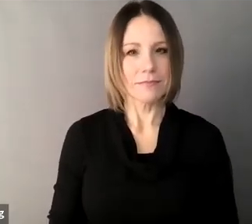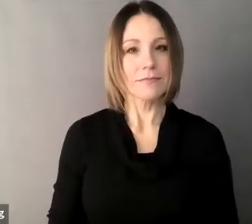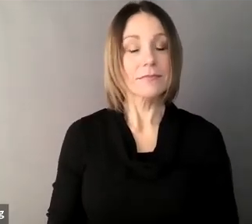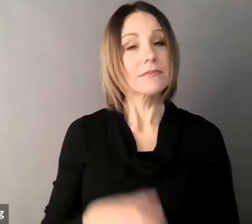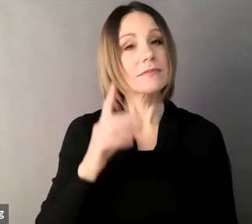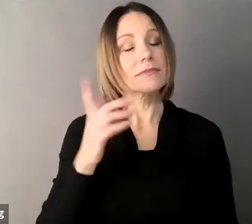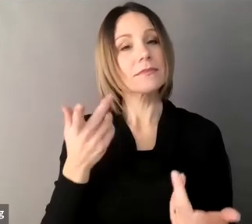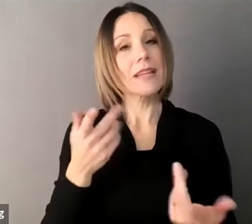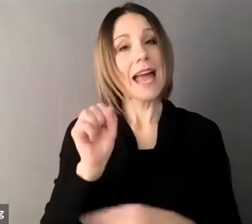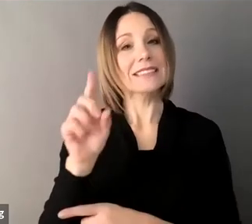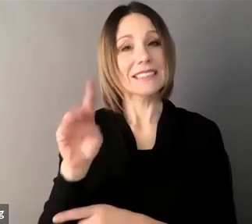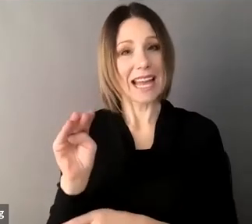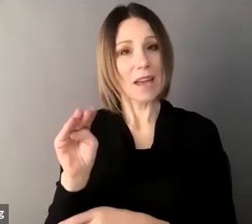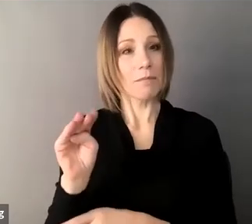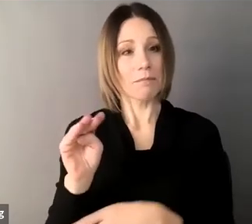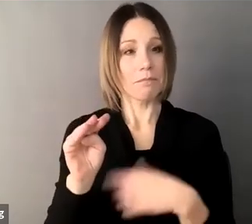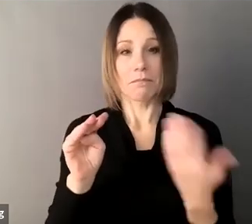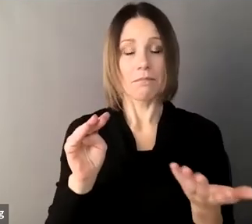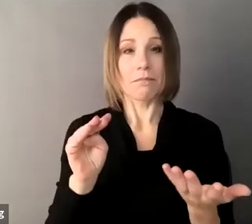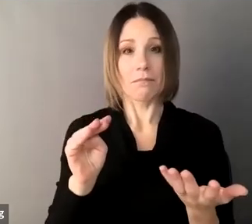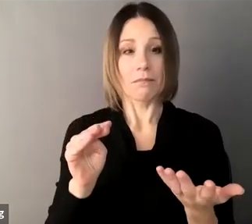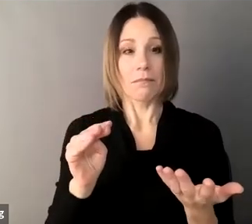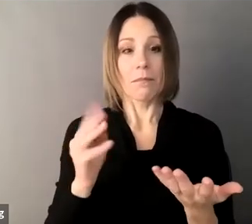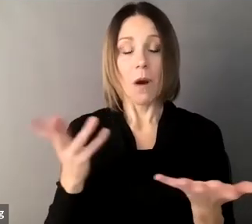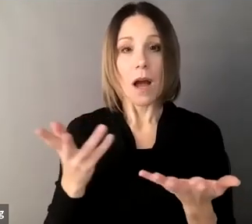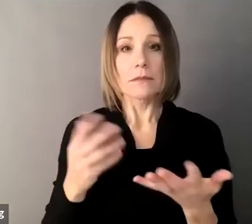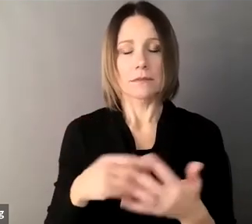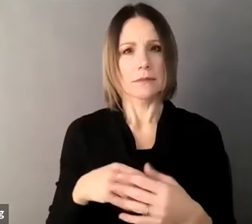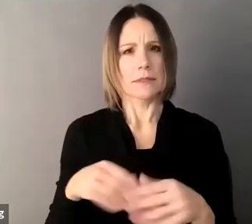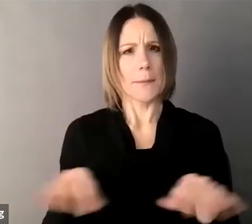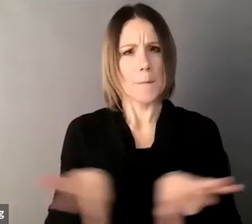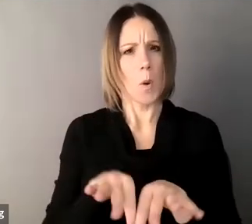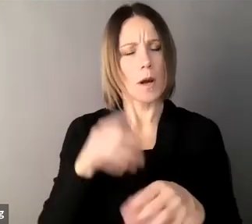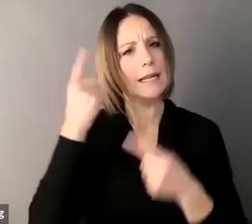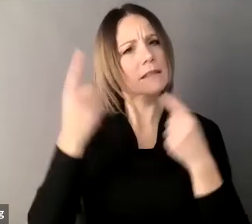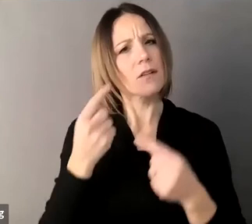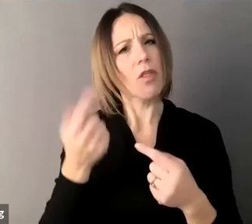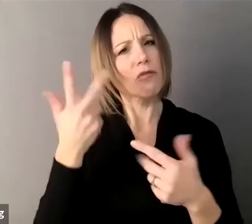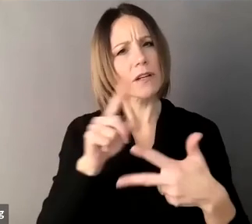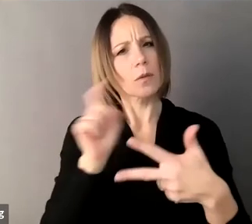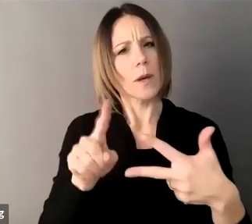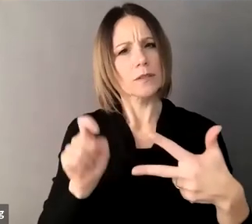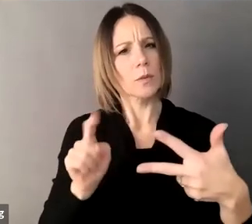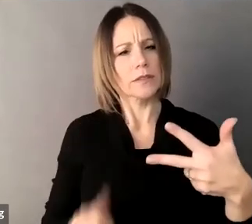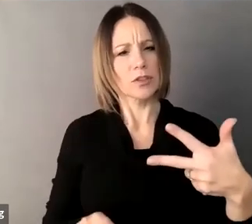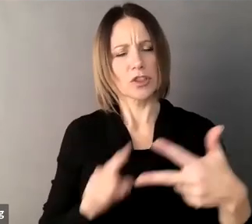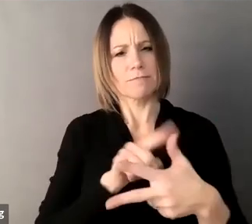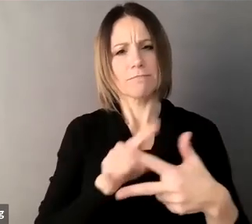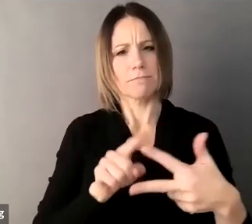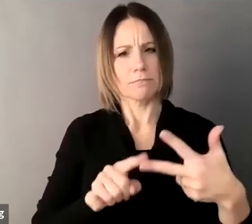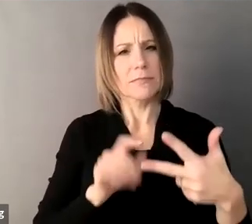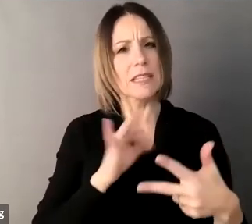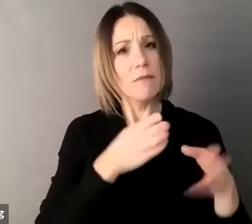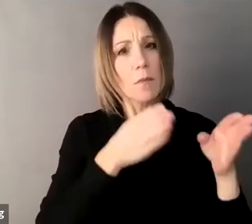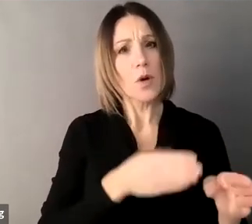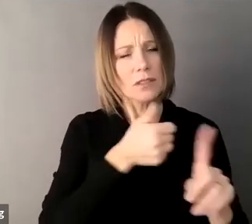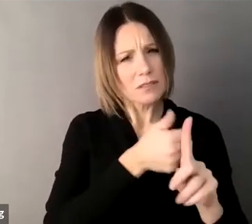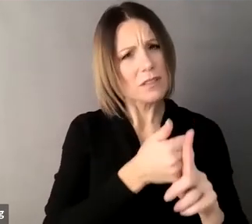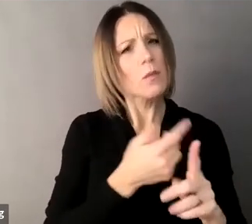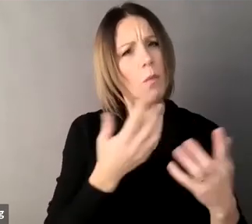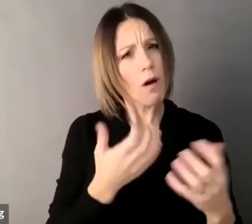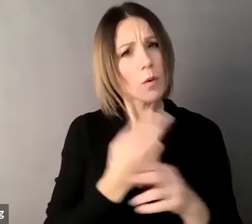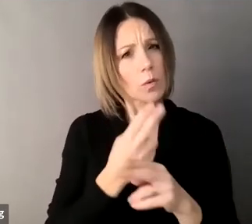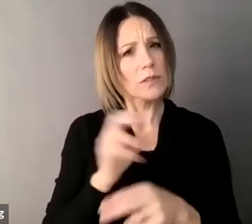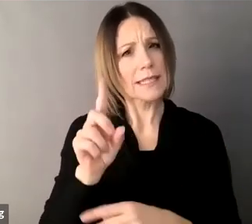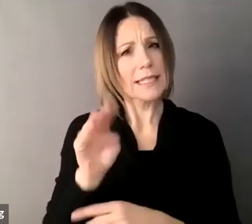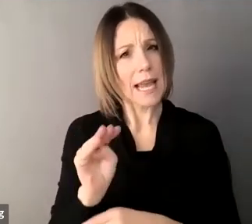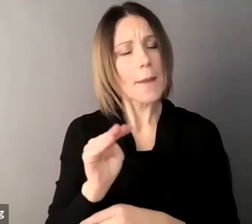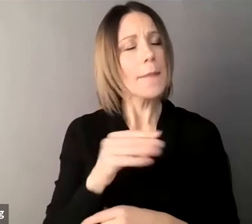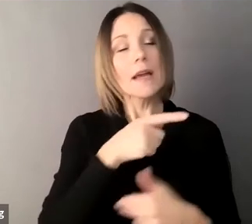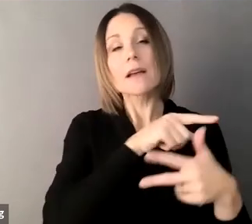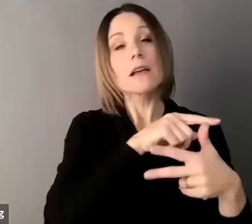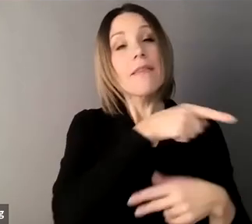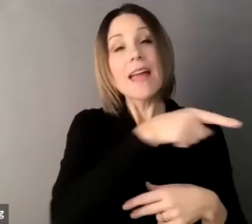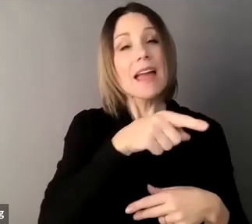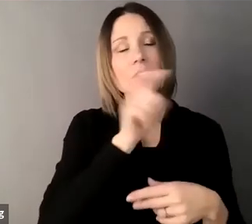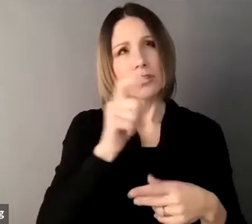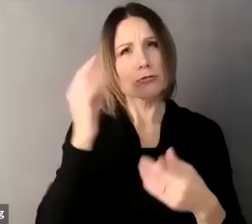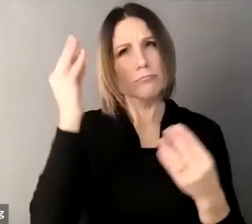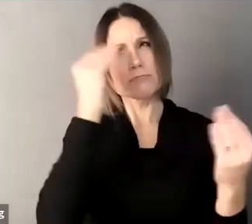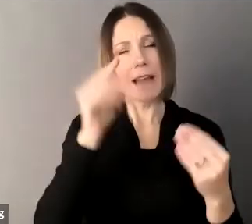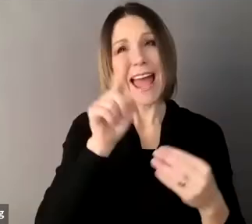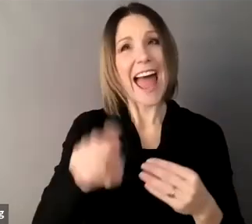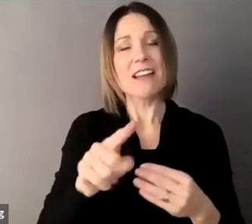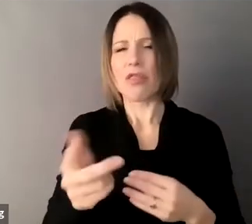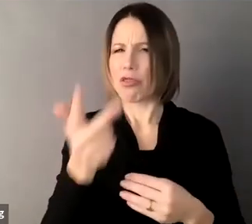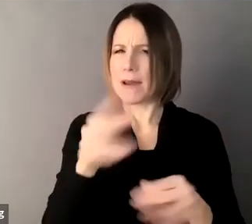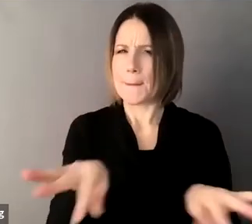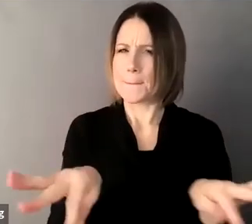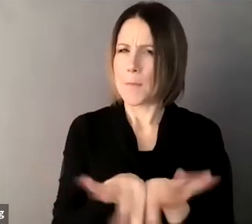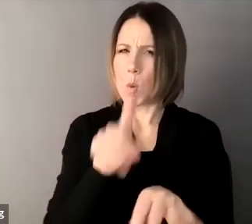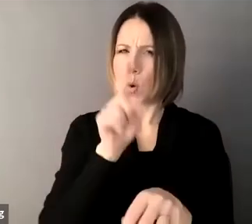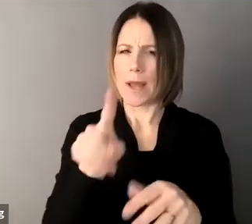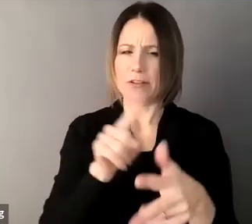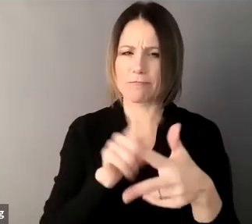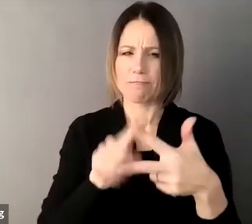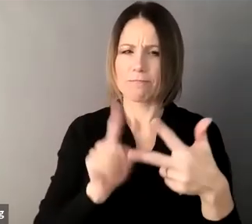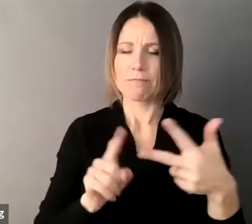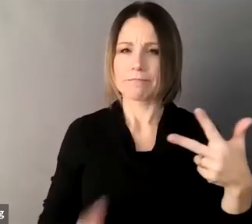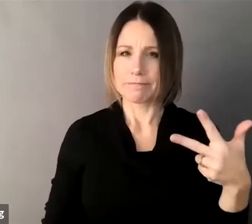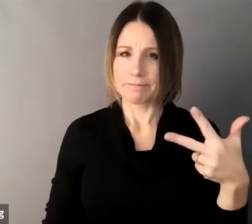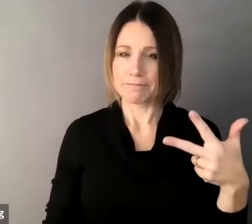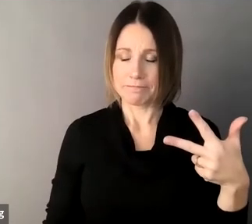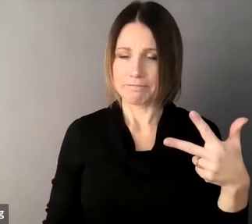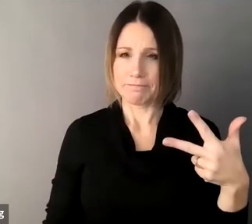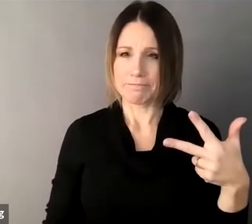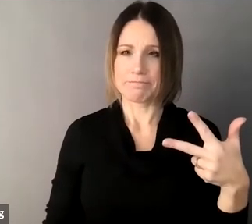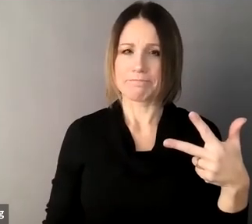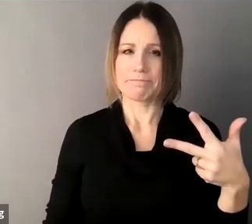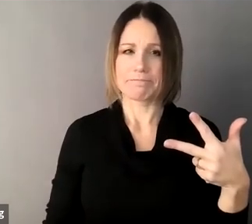three important questions people who want to use supportive decision-making should ask